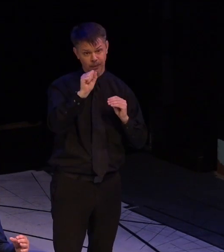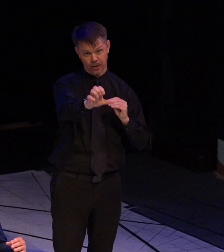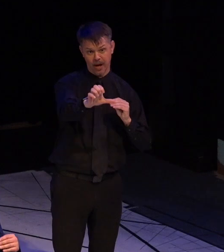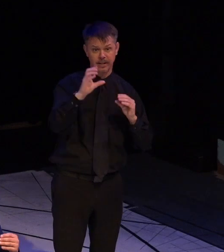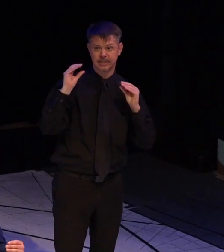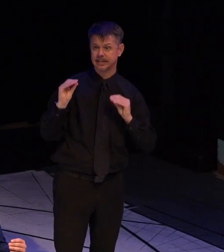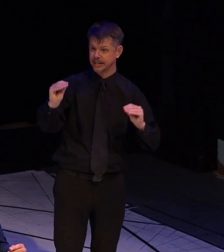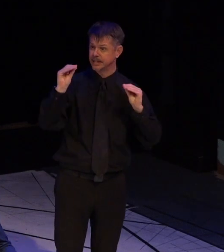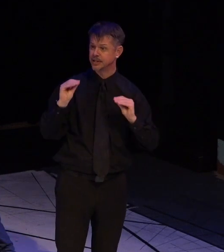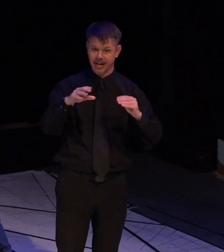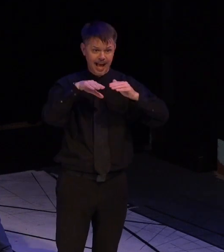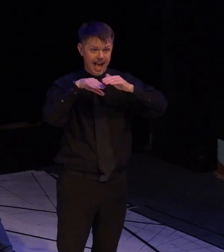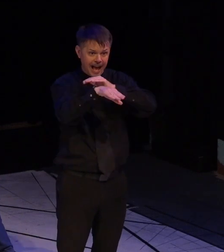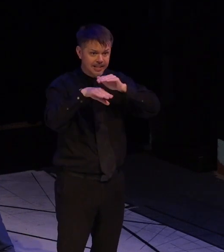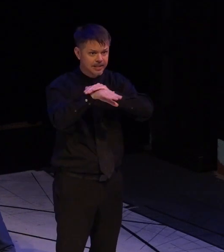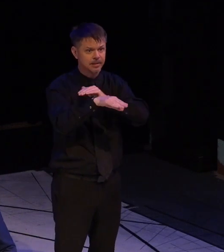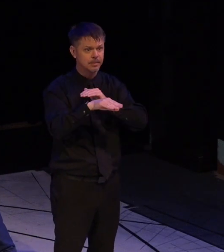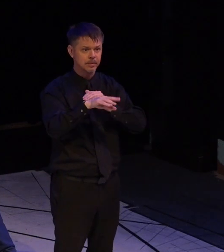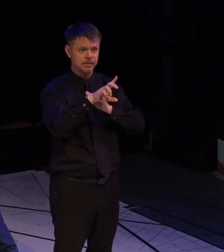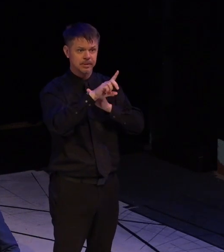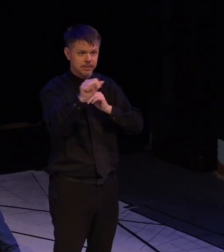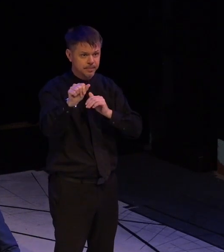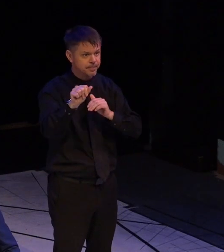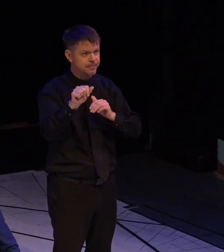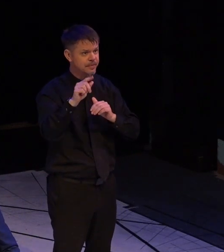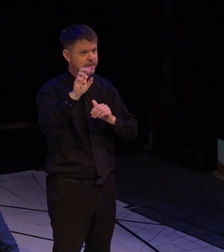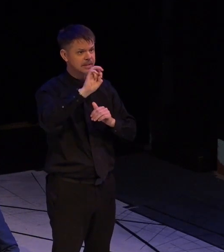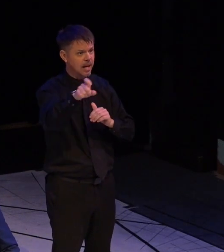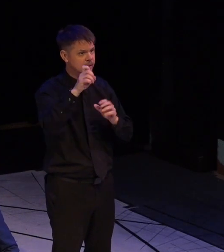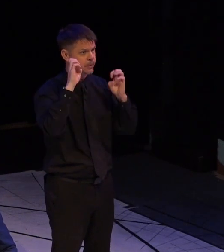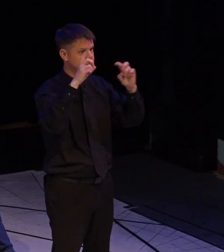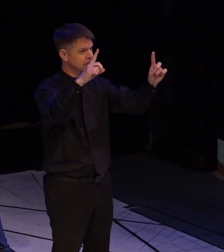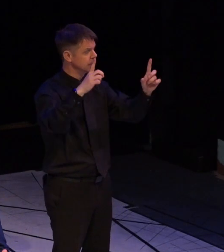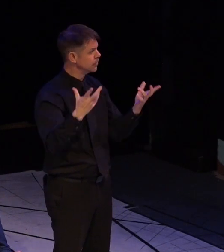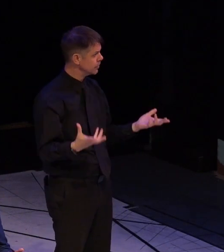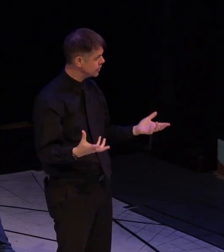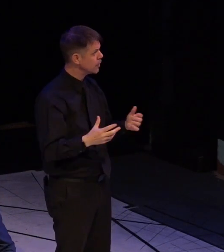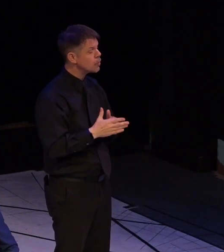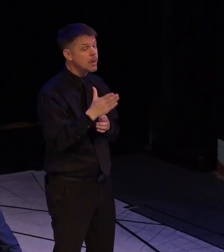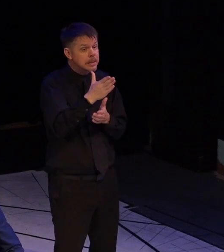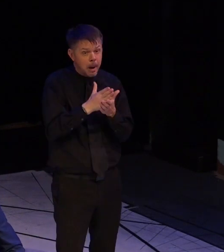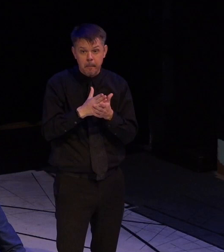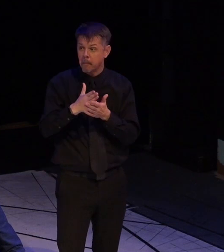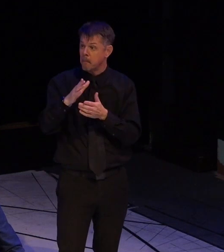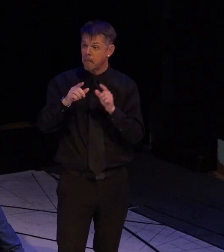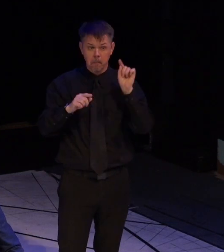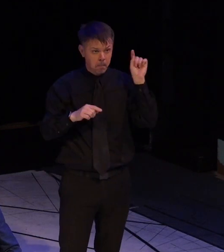sex education to students with disabilities. Now, there are some school districts that have